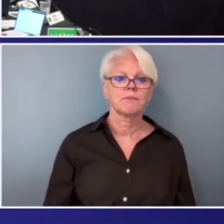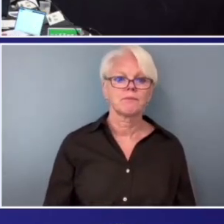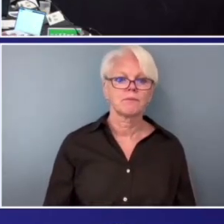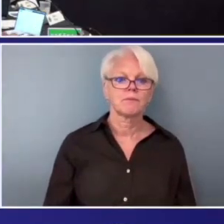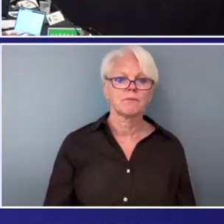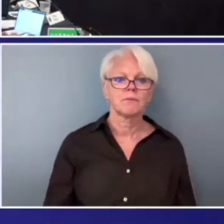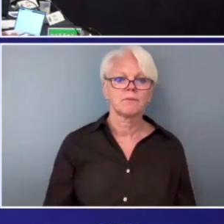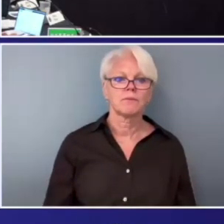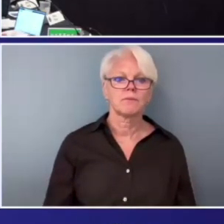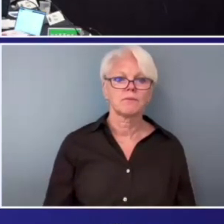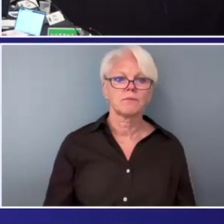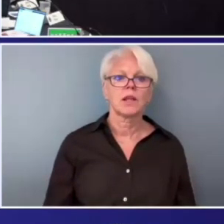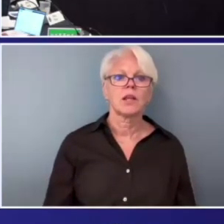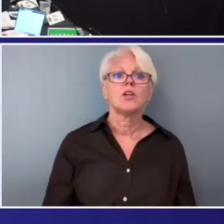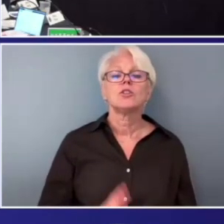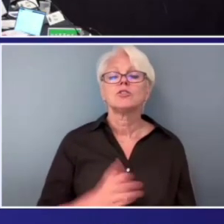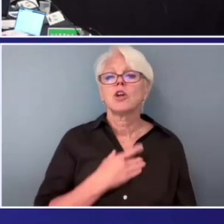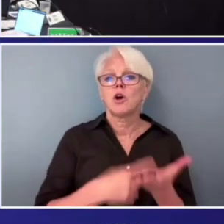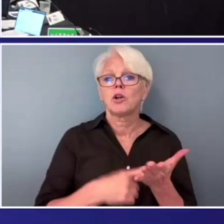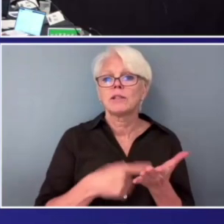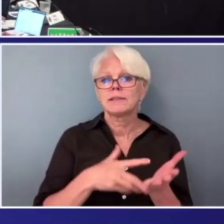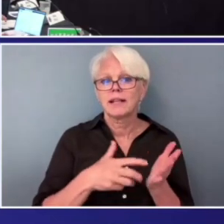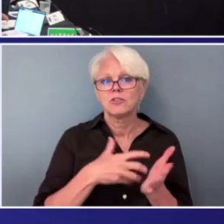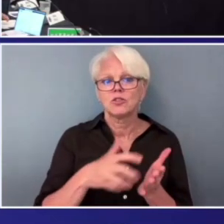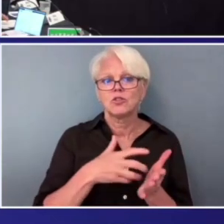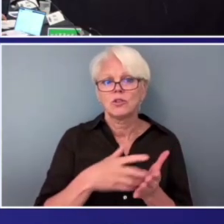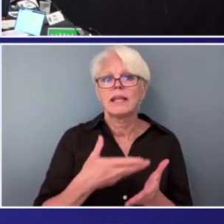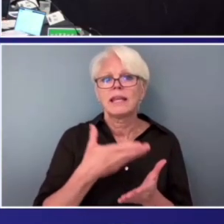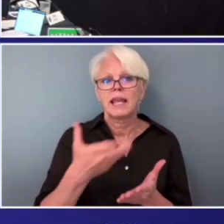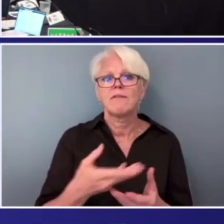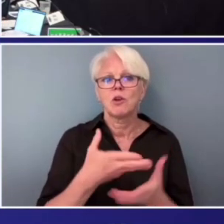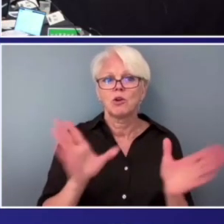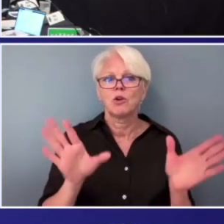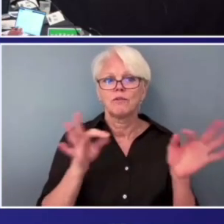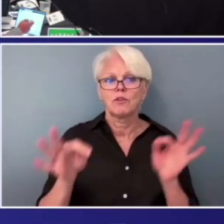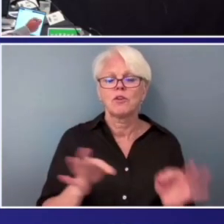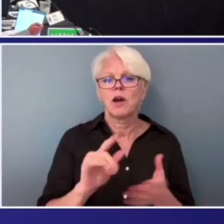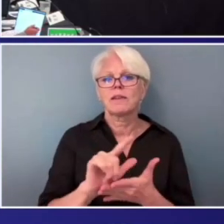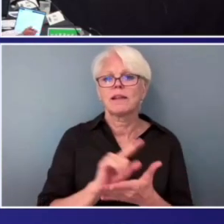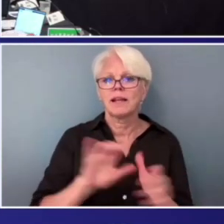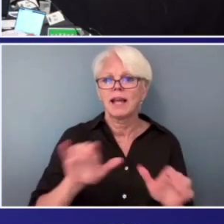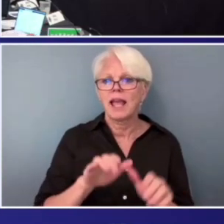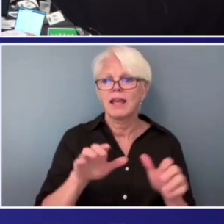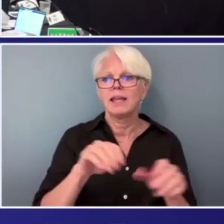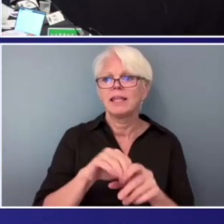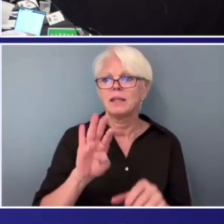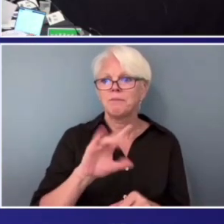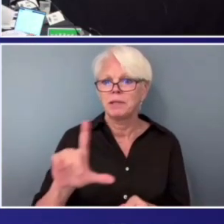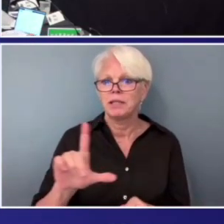So our discussion draft provided you an overview of the legislative action in the bill and the regulatory sections that were